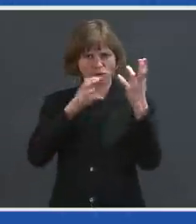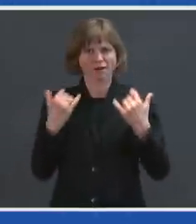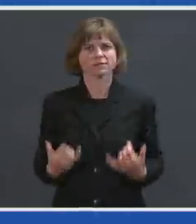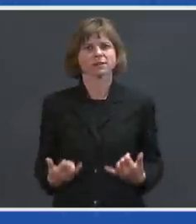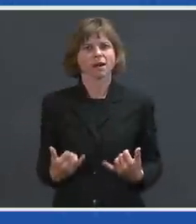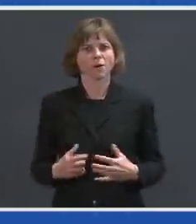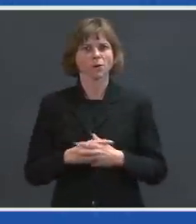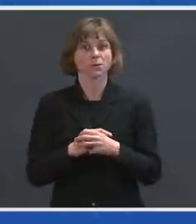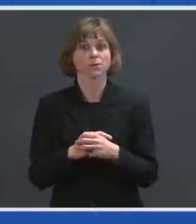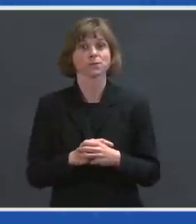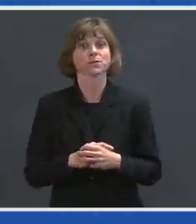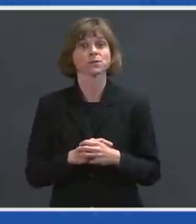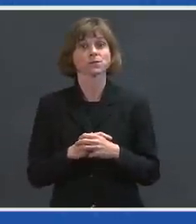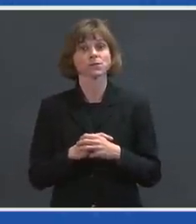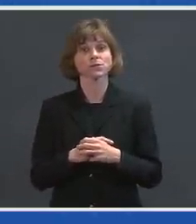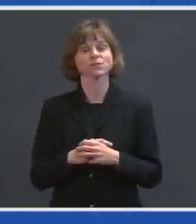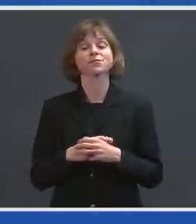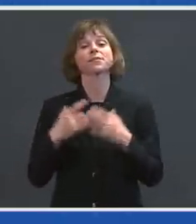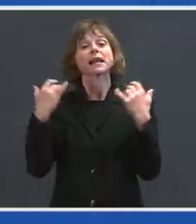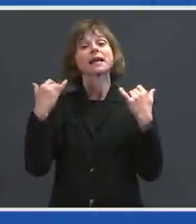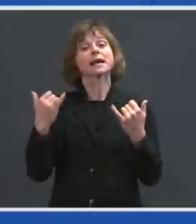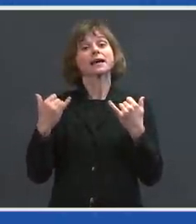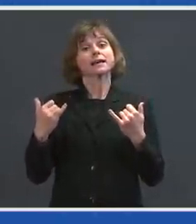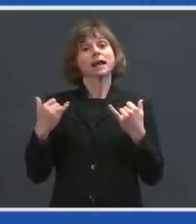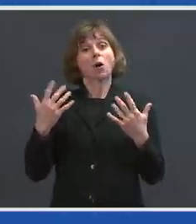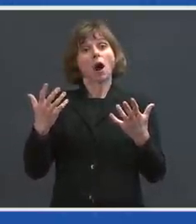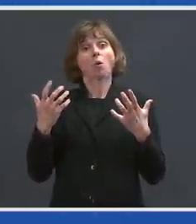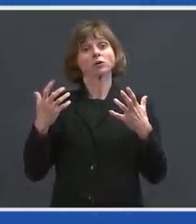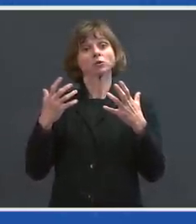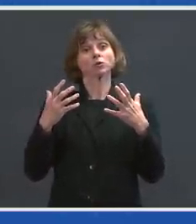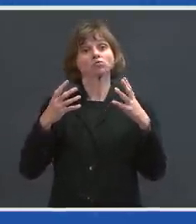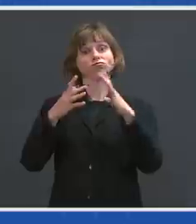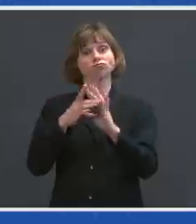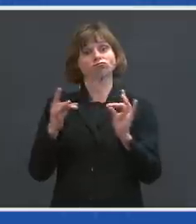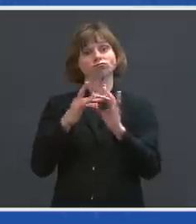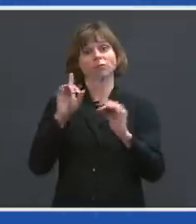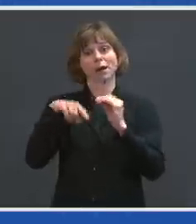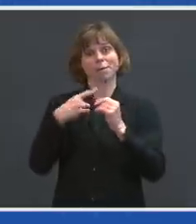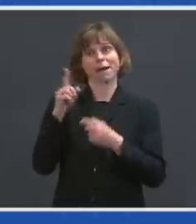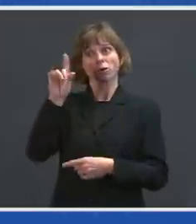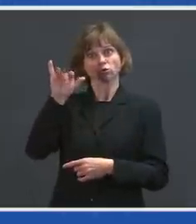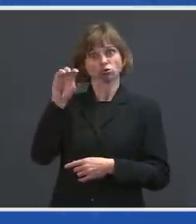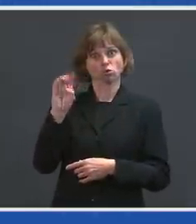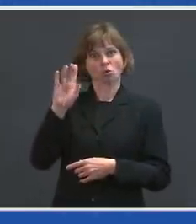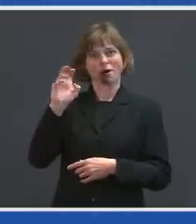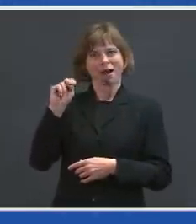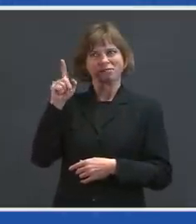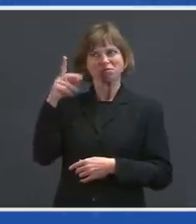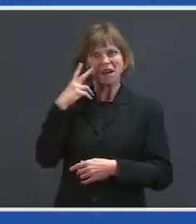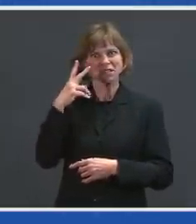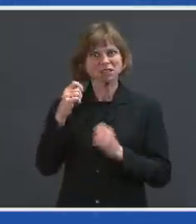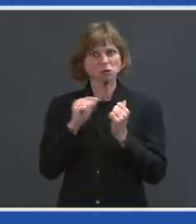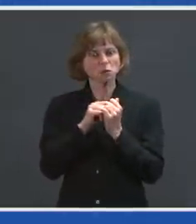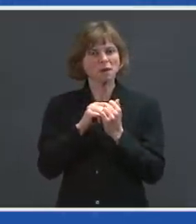On another front, I want to tell you about Joe Biden, the Joe Biden I've seen with parents of victims of gun violence,